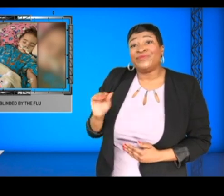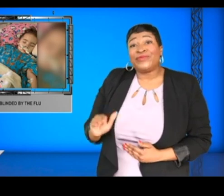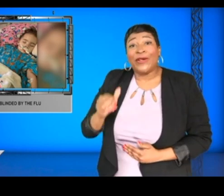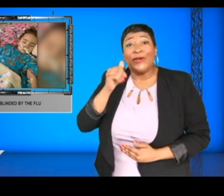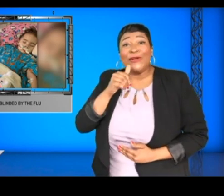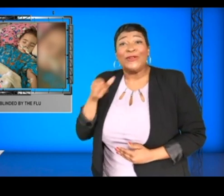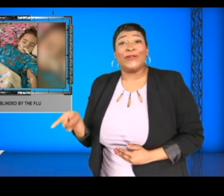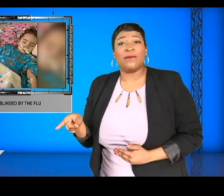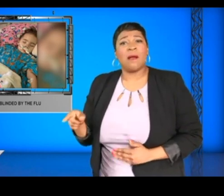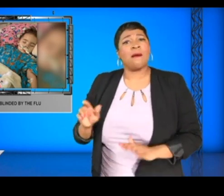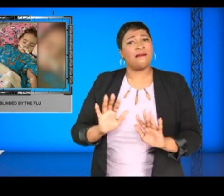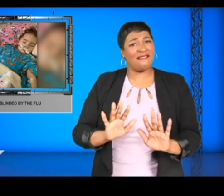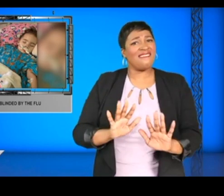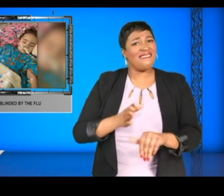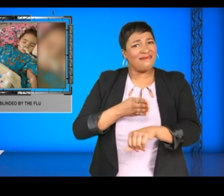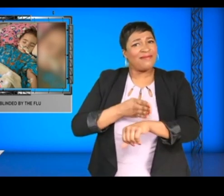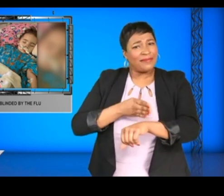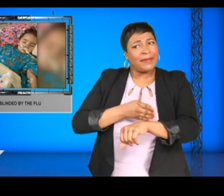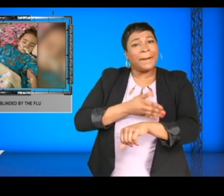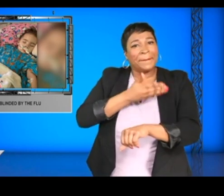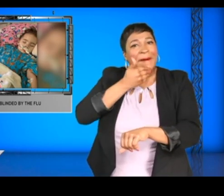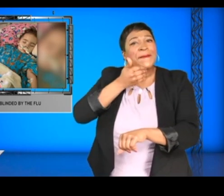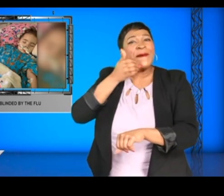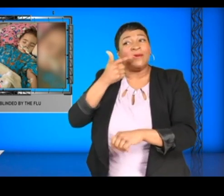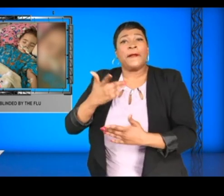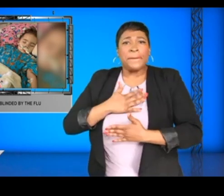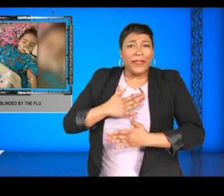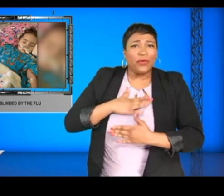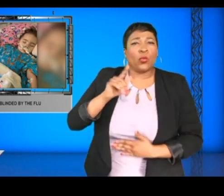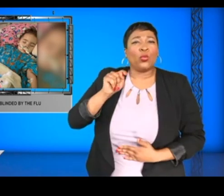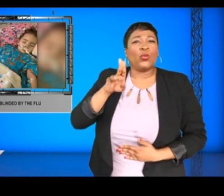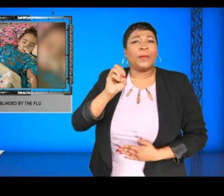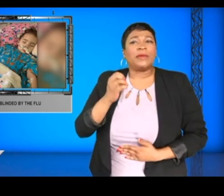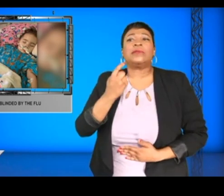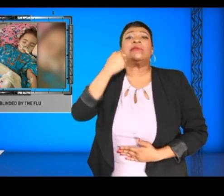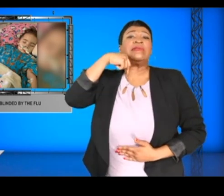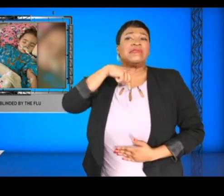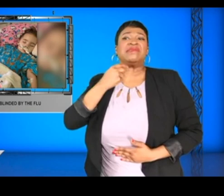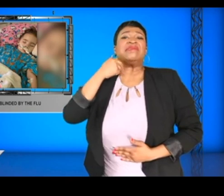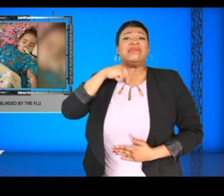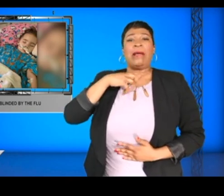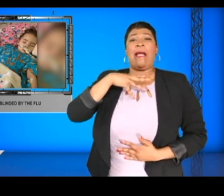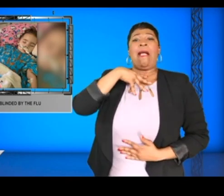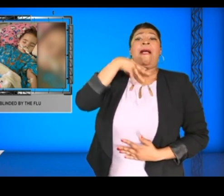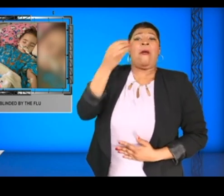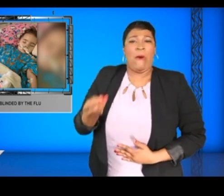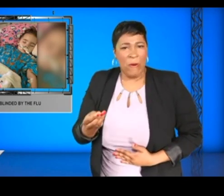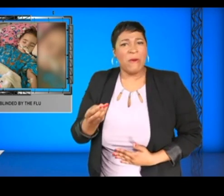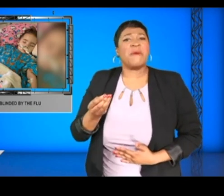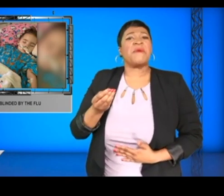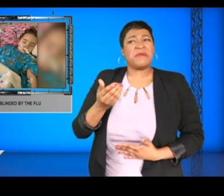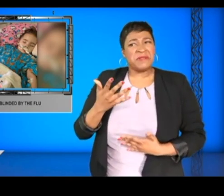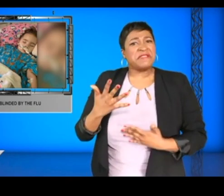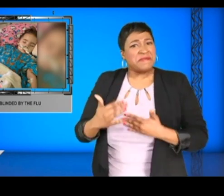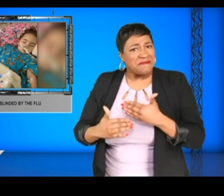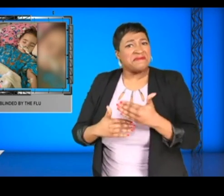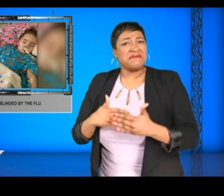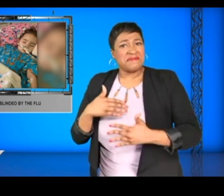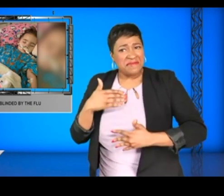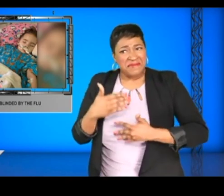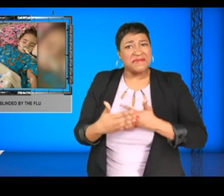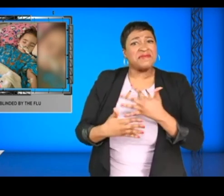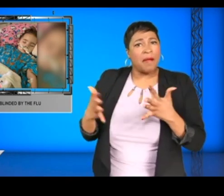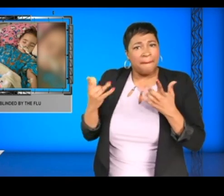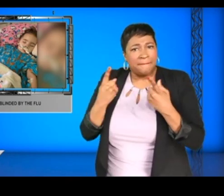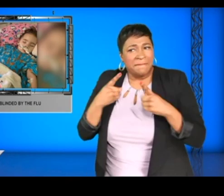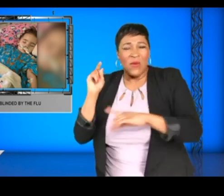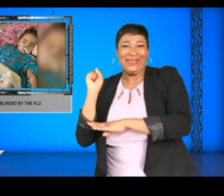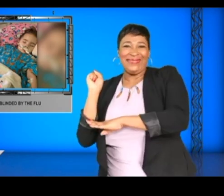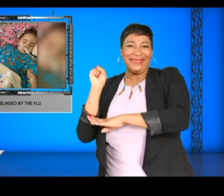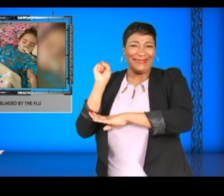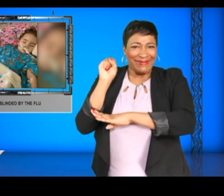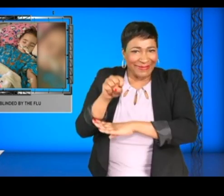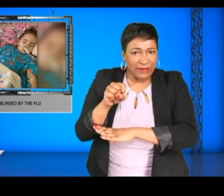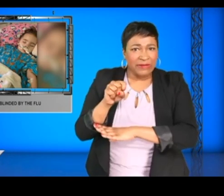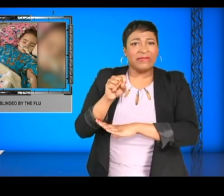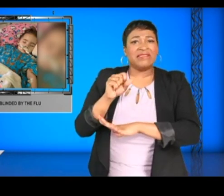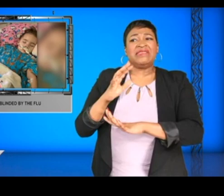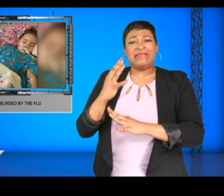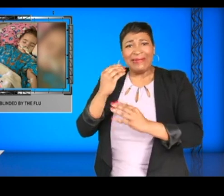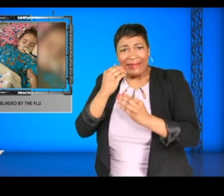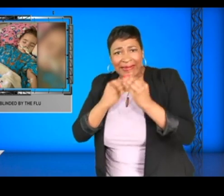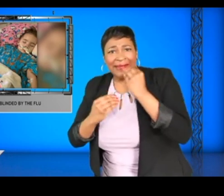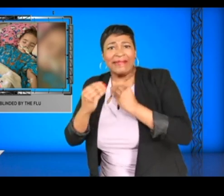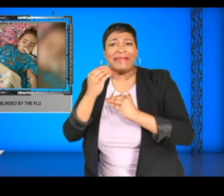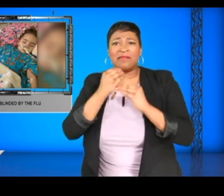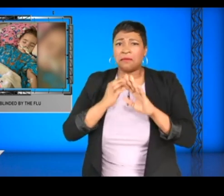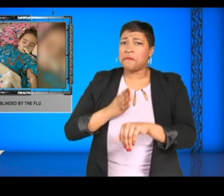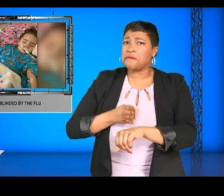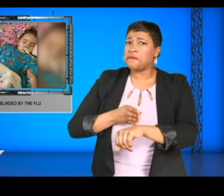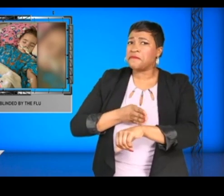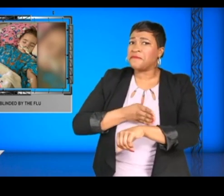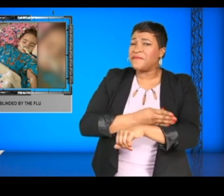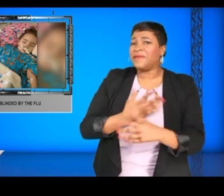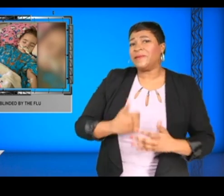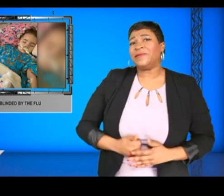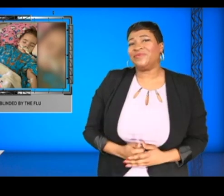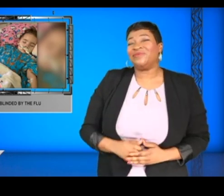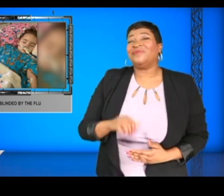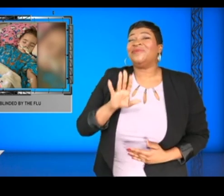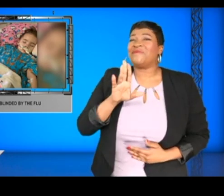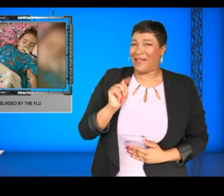The little girl eventually improved, her breathing tube came out and she started sitting up and eating.